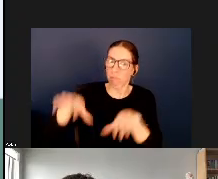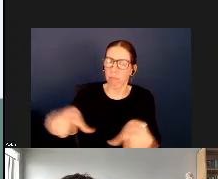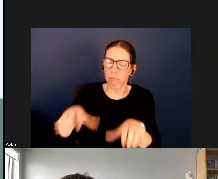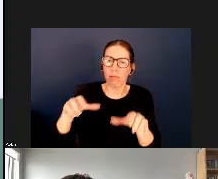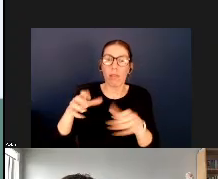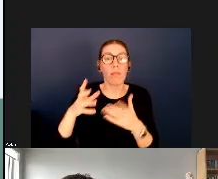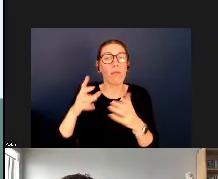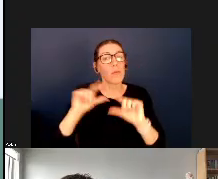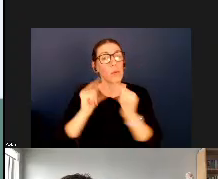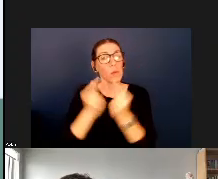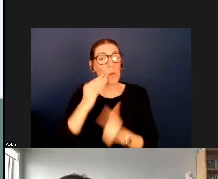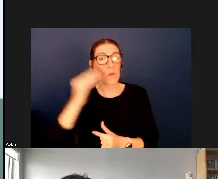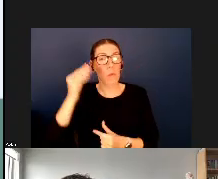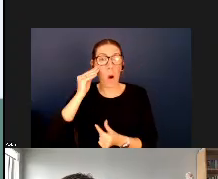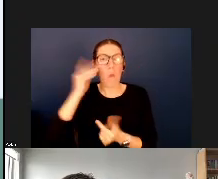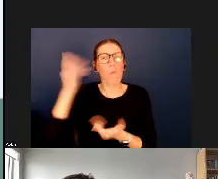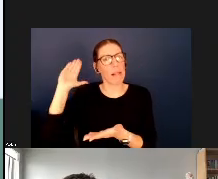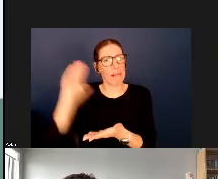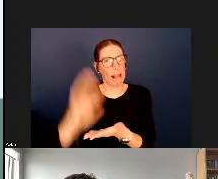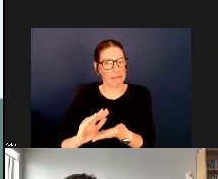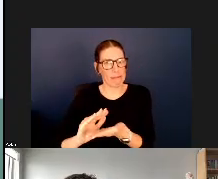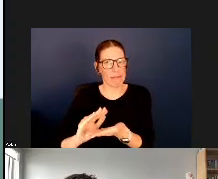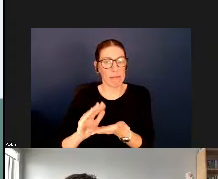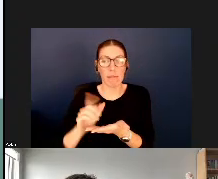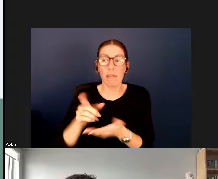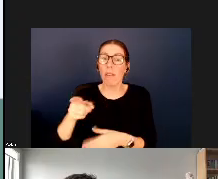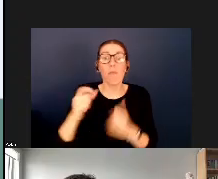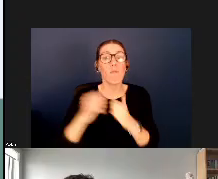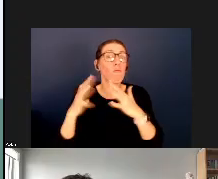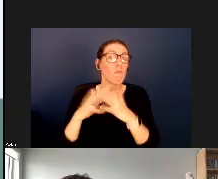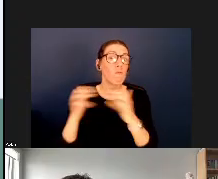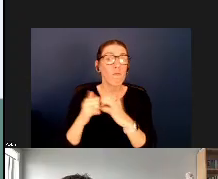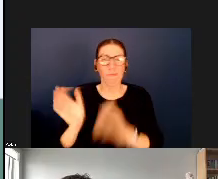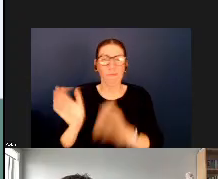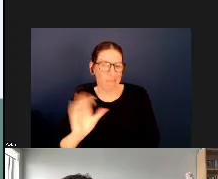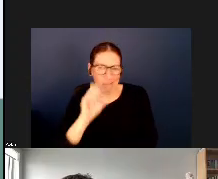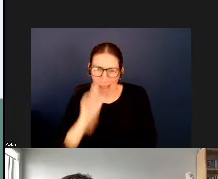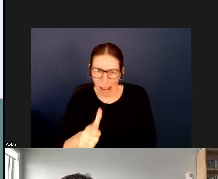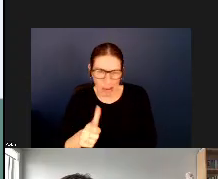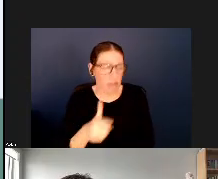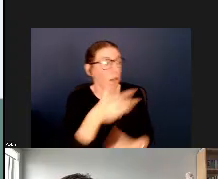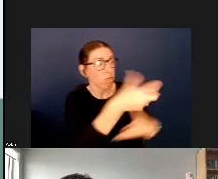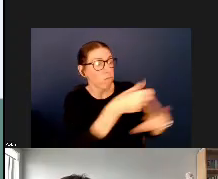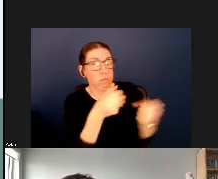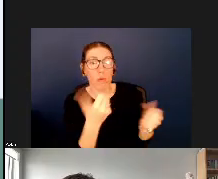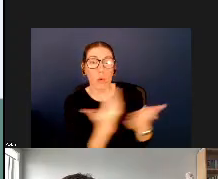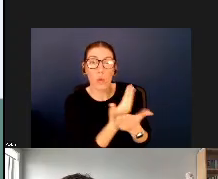living facilities. They're no longer accepting new bed placements, with a a goal of replacing group